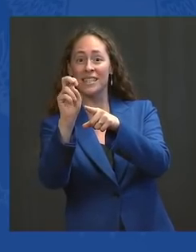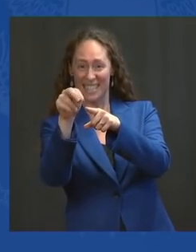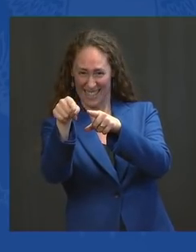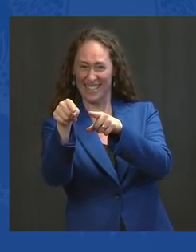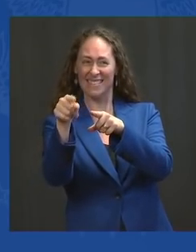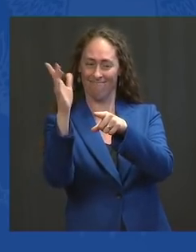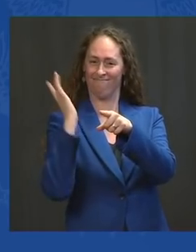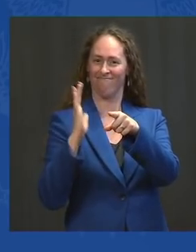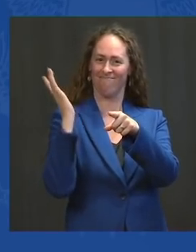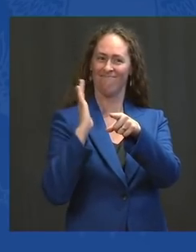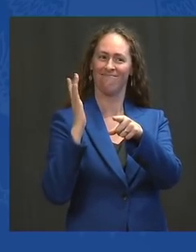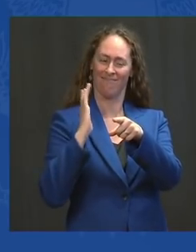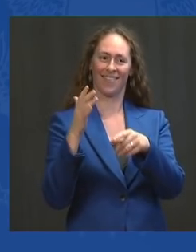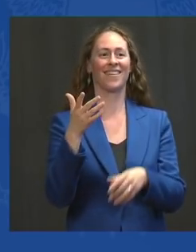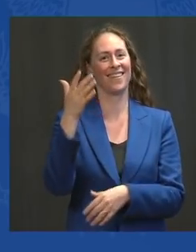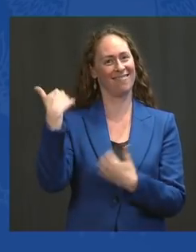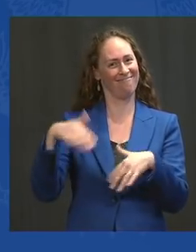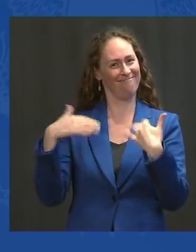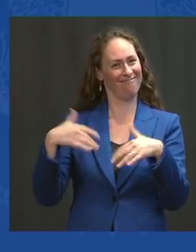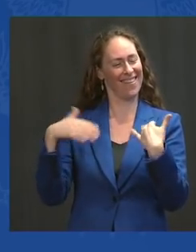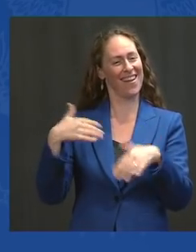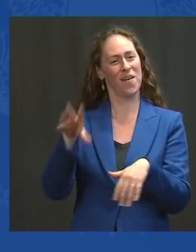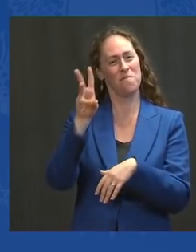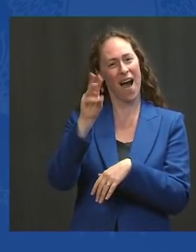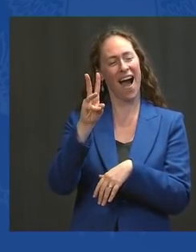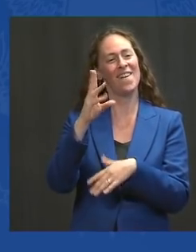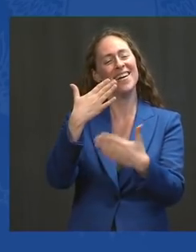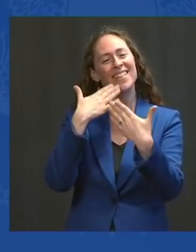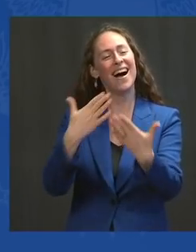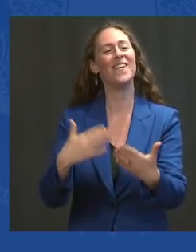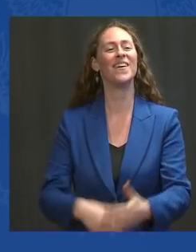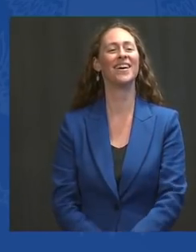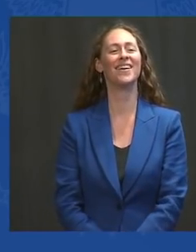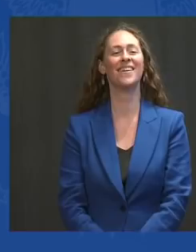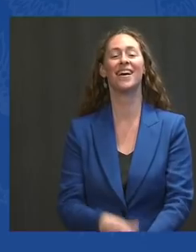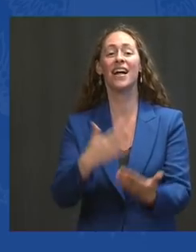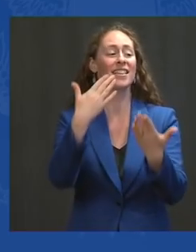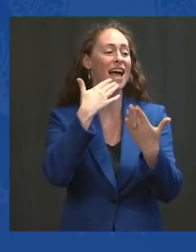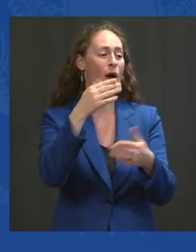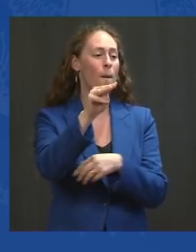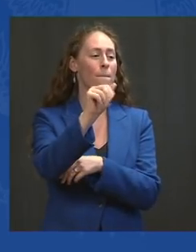Governor, it's above and beyond the call. Mr. Mayor, I'd compli- --